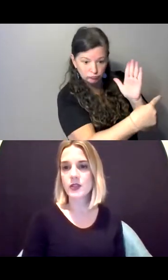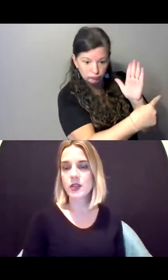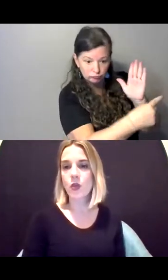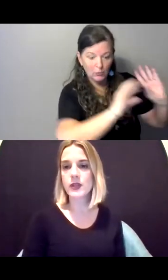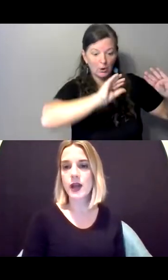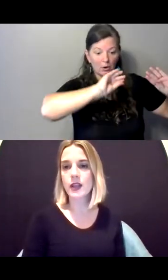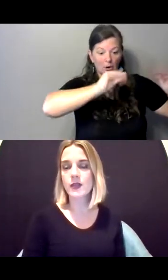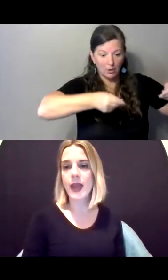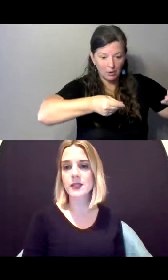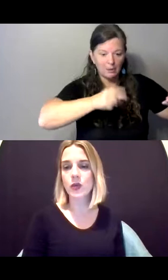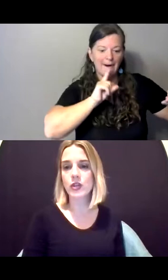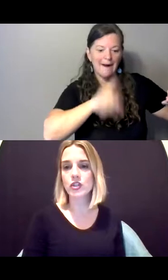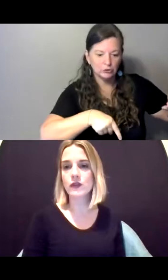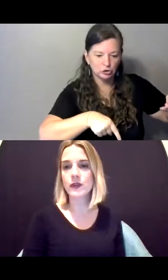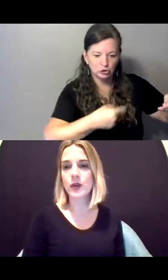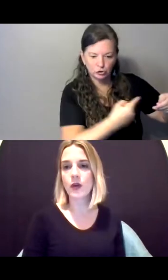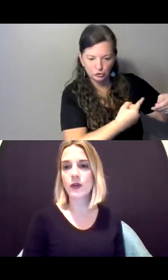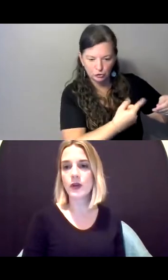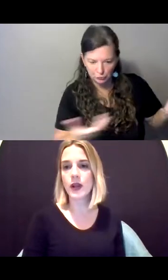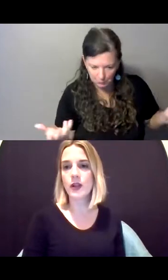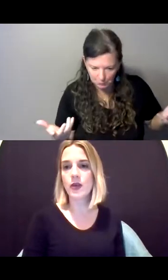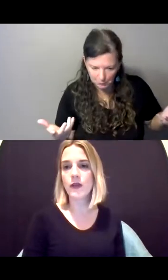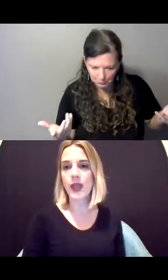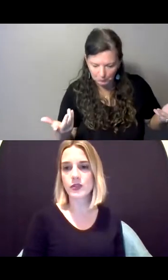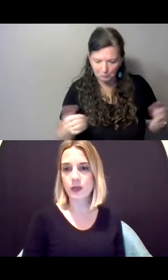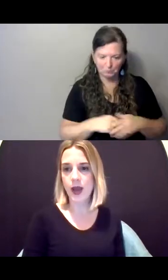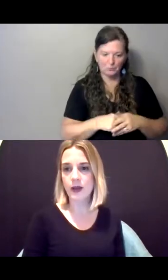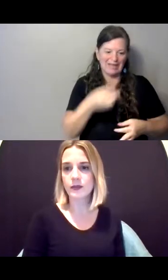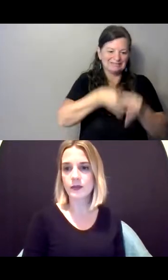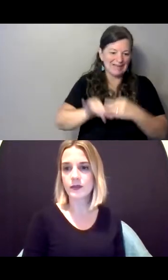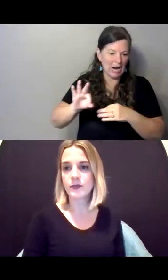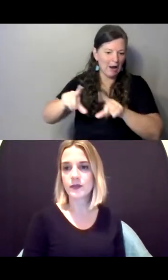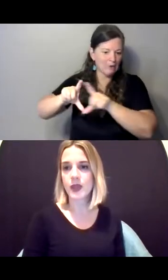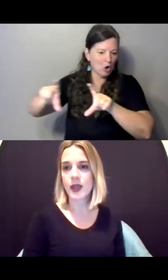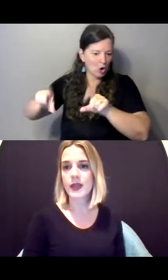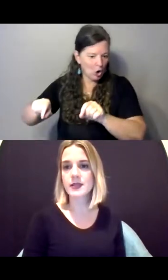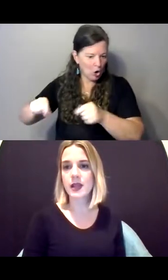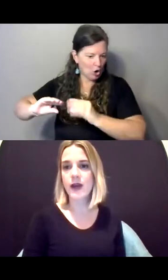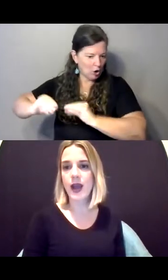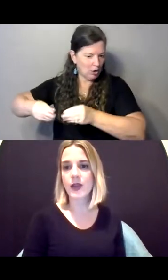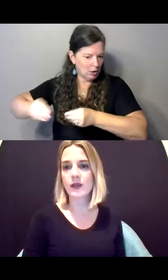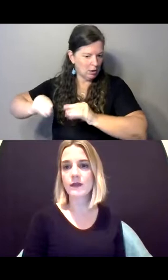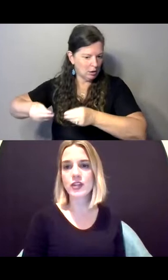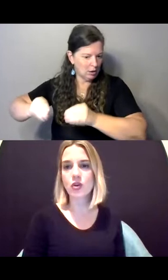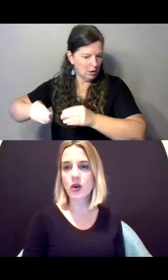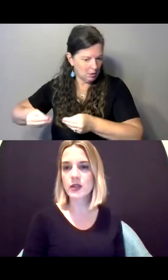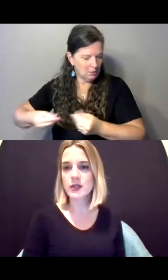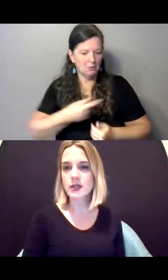and so one side, it could be asking question, you flip it over and you have the answer on the back. Instead of having flashcards,